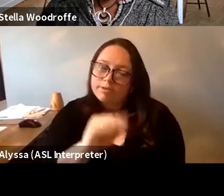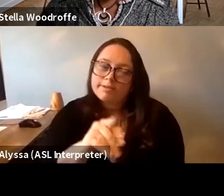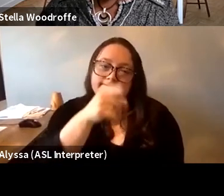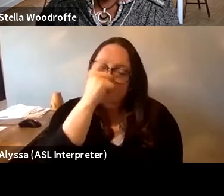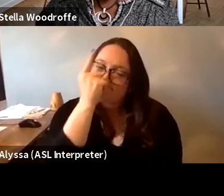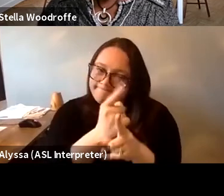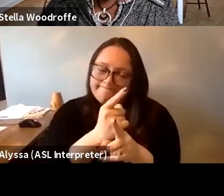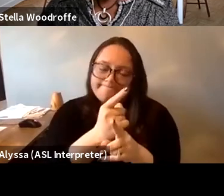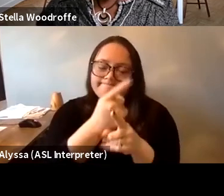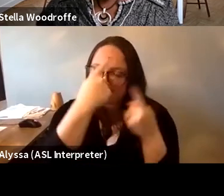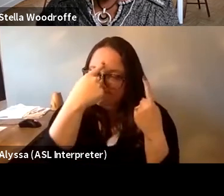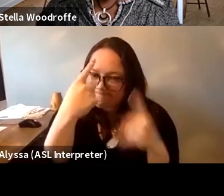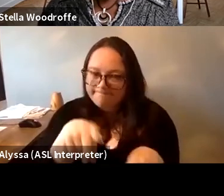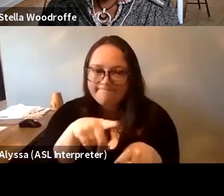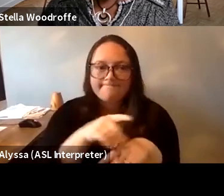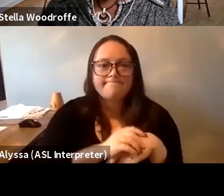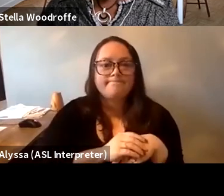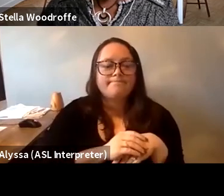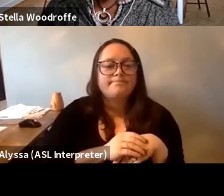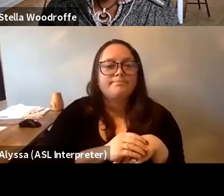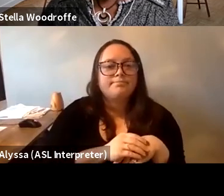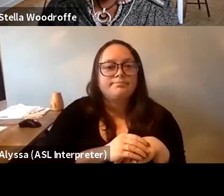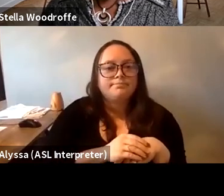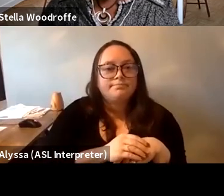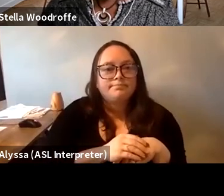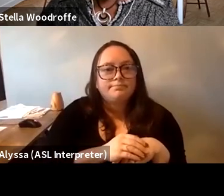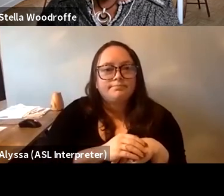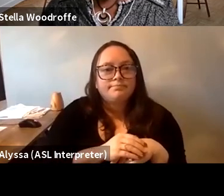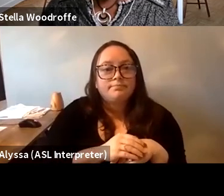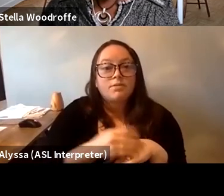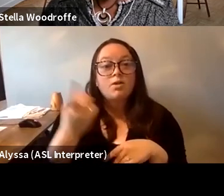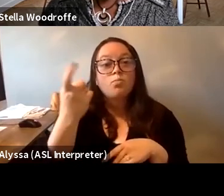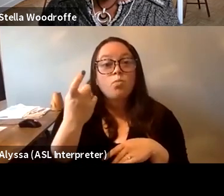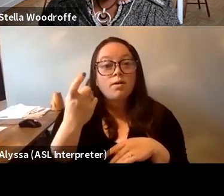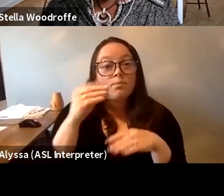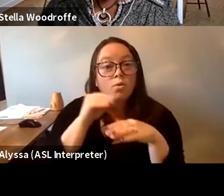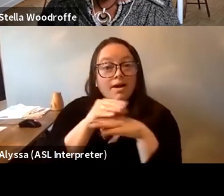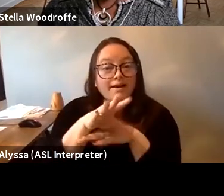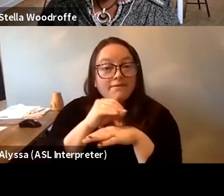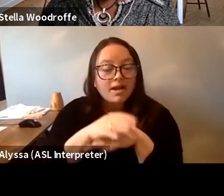I must say and one more advice on this one. Why we asked as